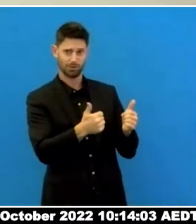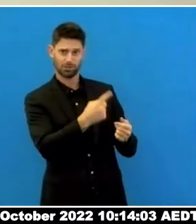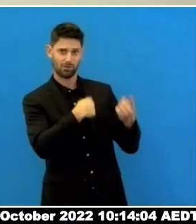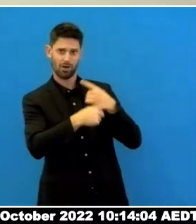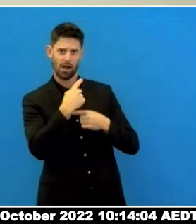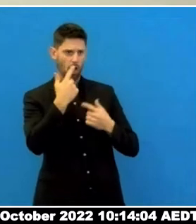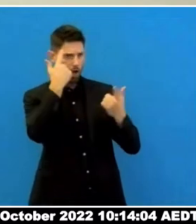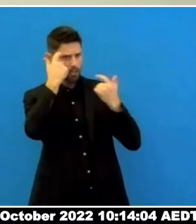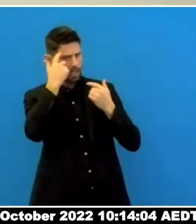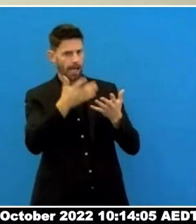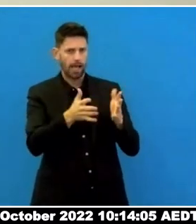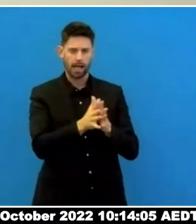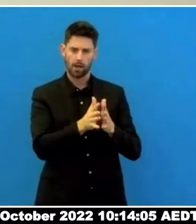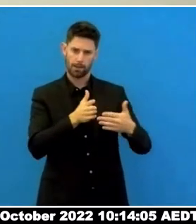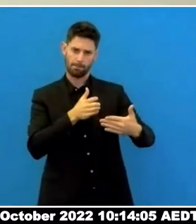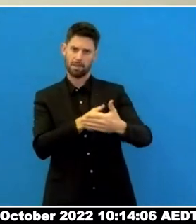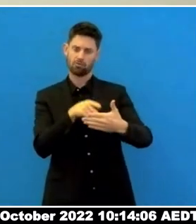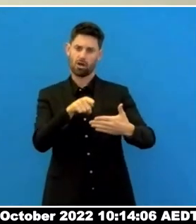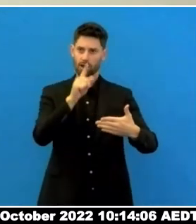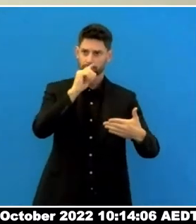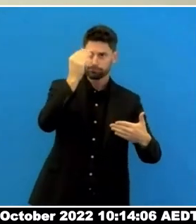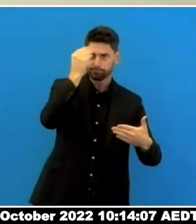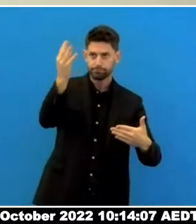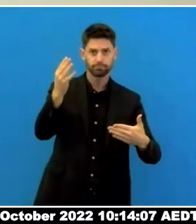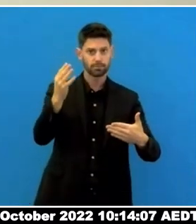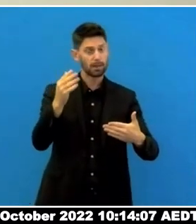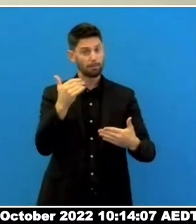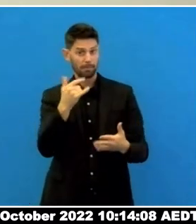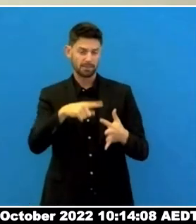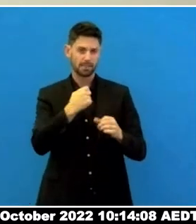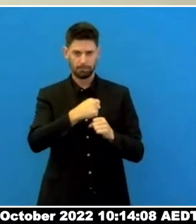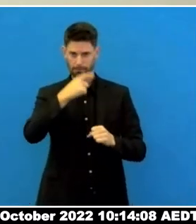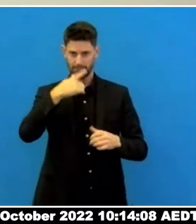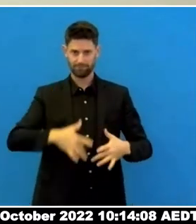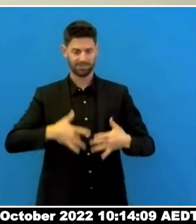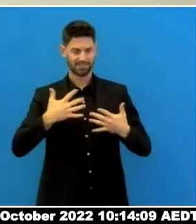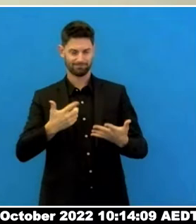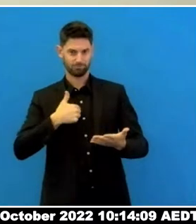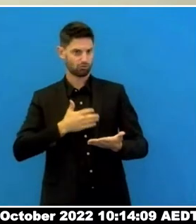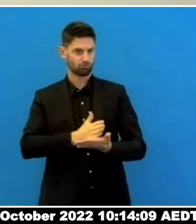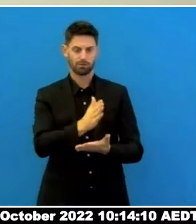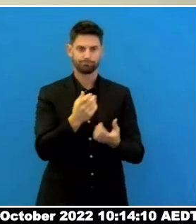particularly the lack of awareness of rights in those who make and respond to incident reports.